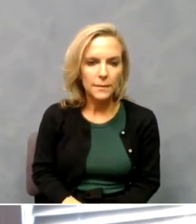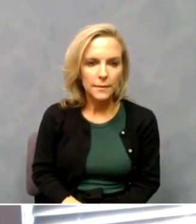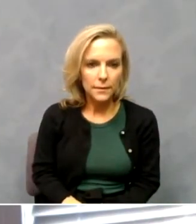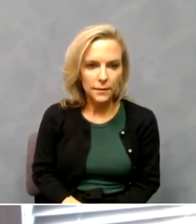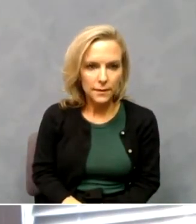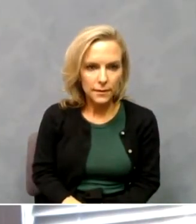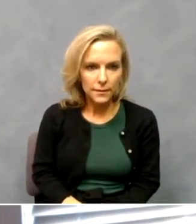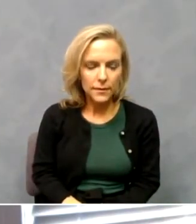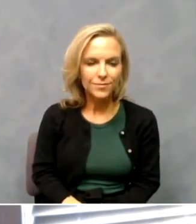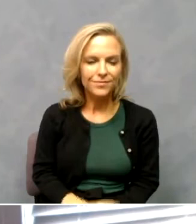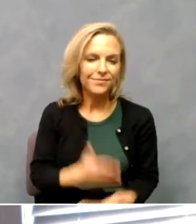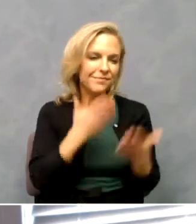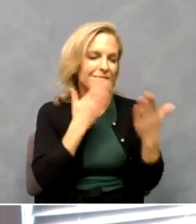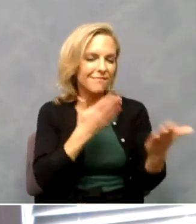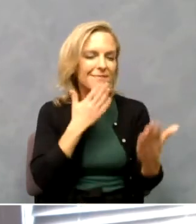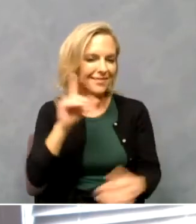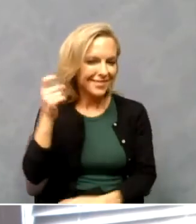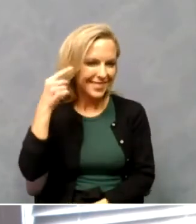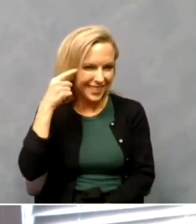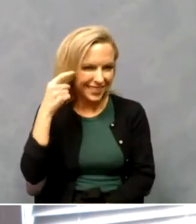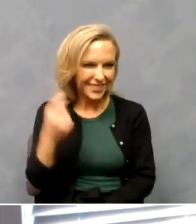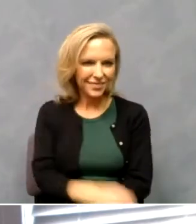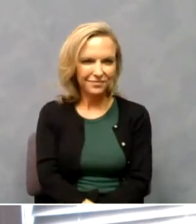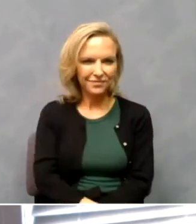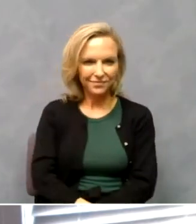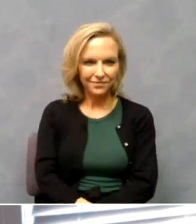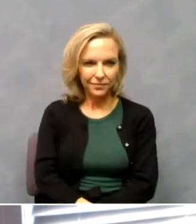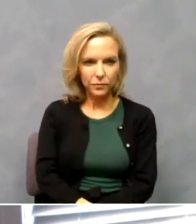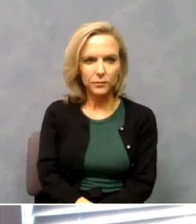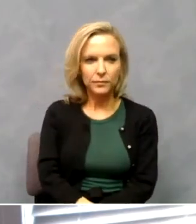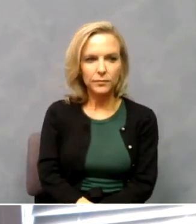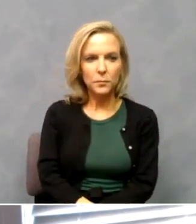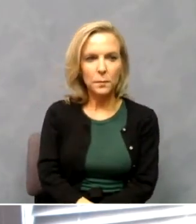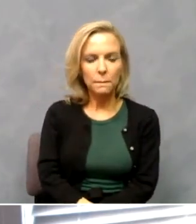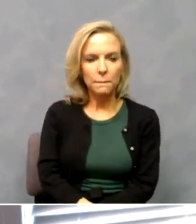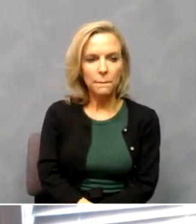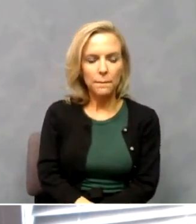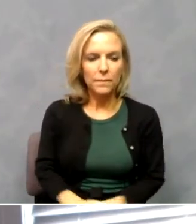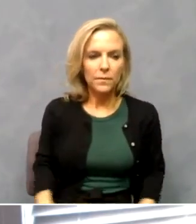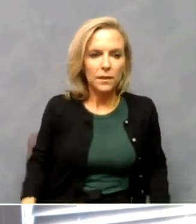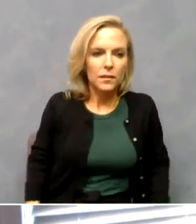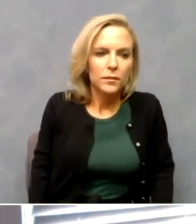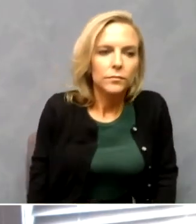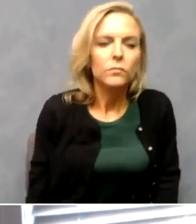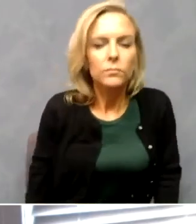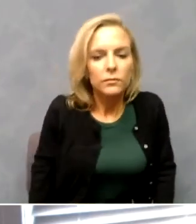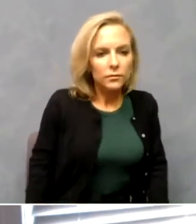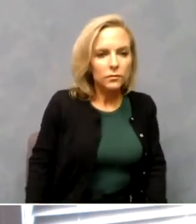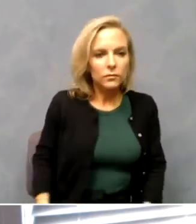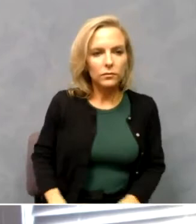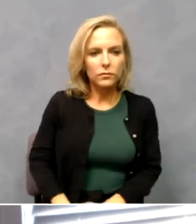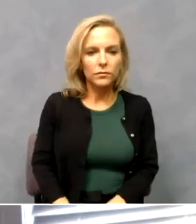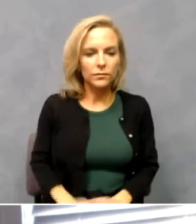Thank you, Governor. Alright, here's how we see if how things go here. I'm not sure if I have the right burst on my slides.